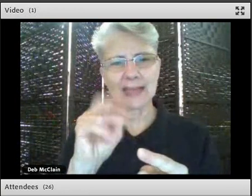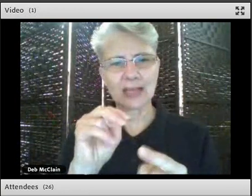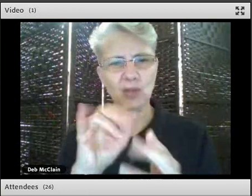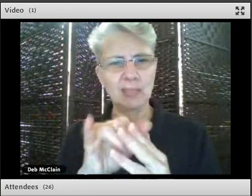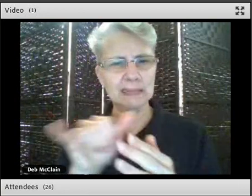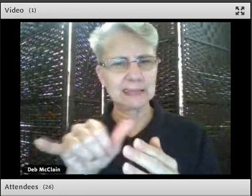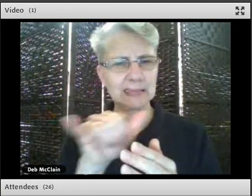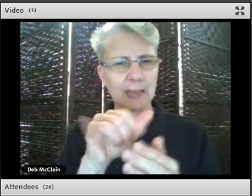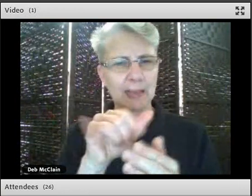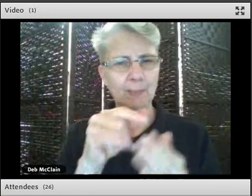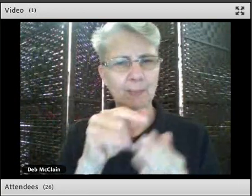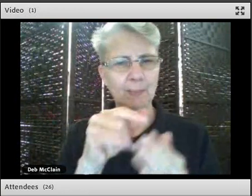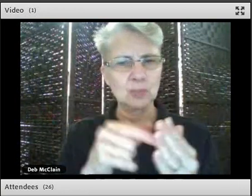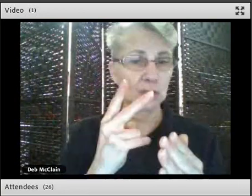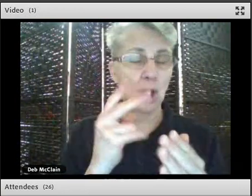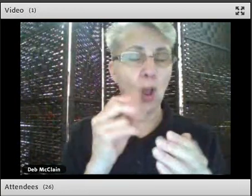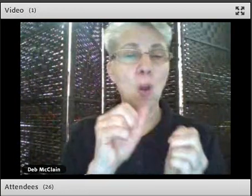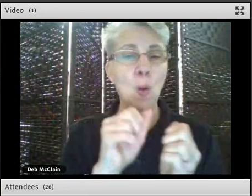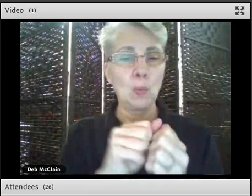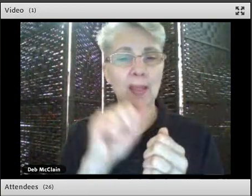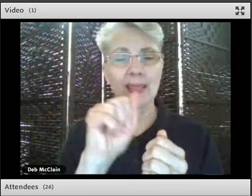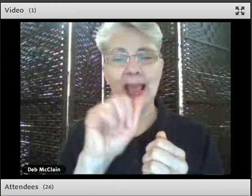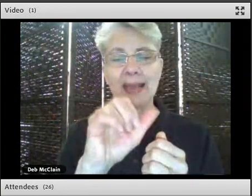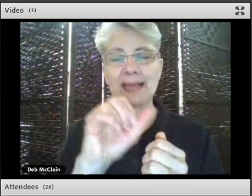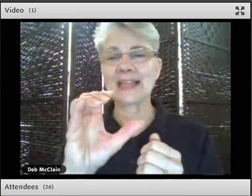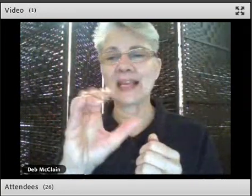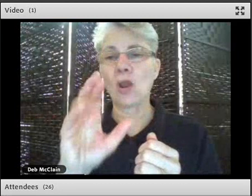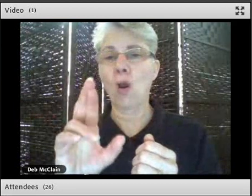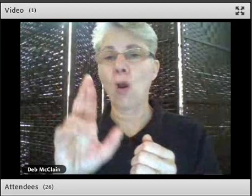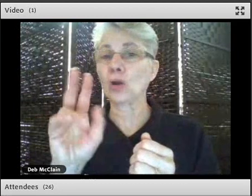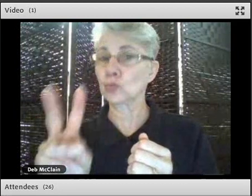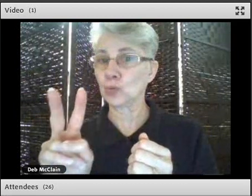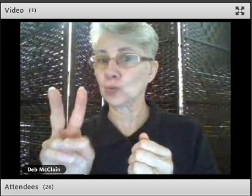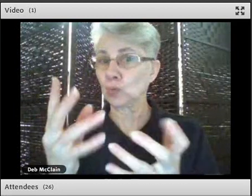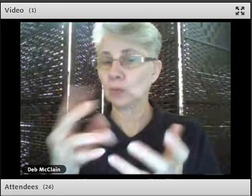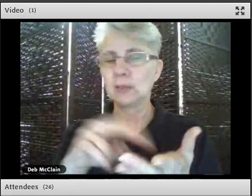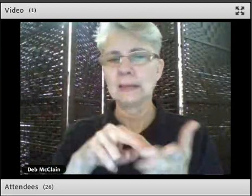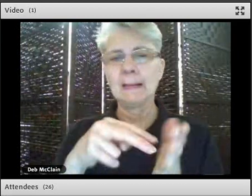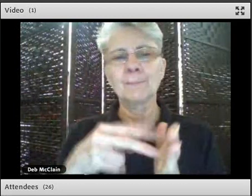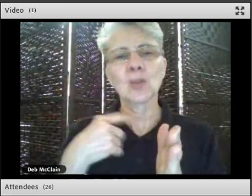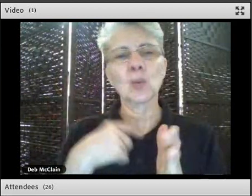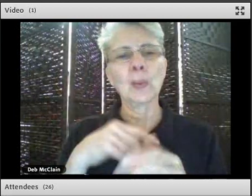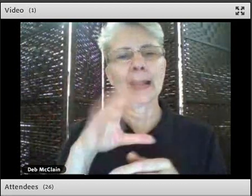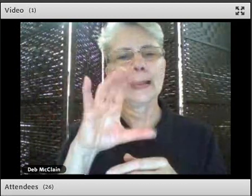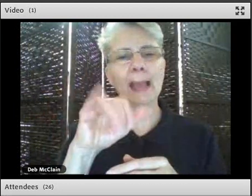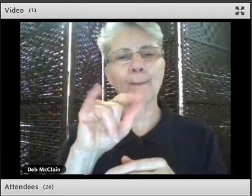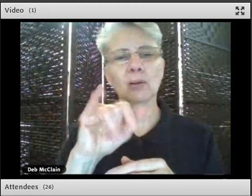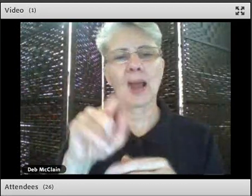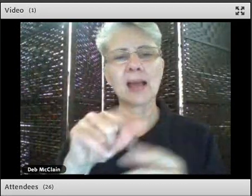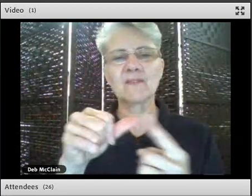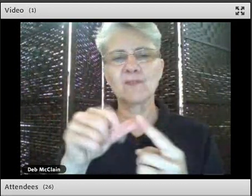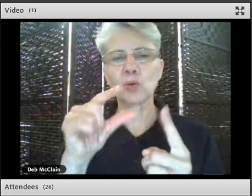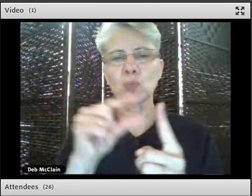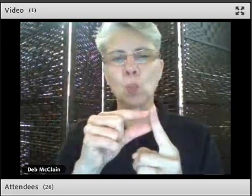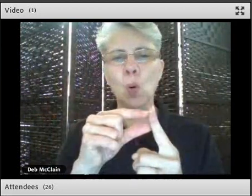which is that we capitalize the first word of the title proper and we capitalize proper nouns.